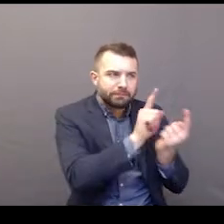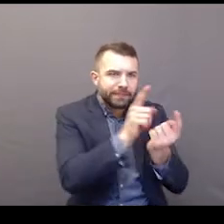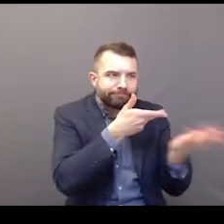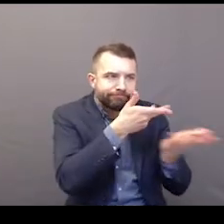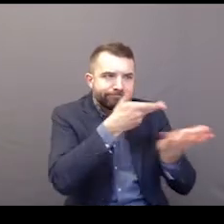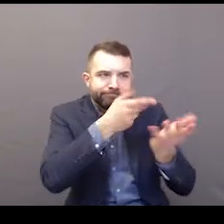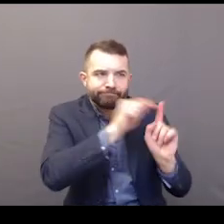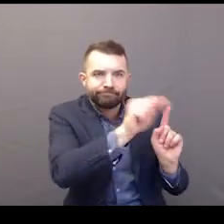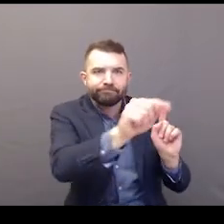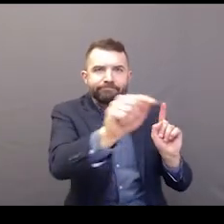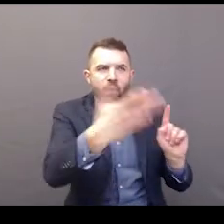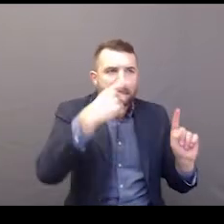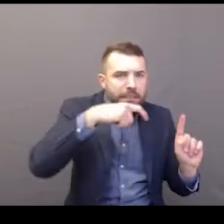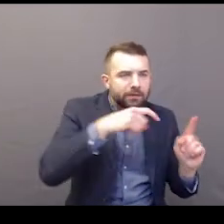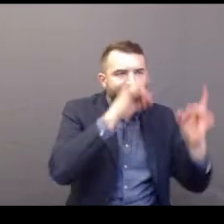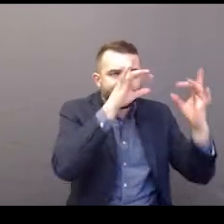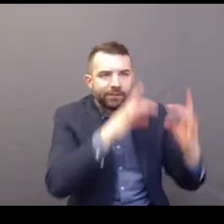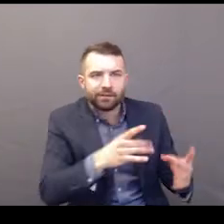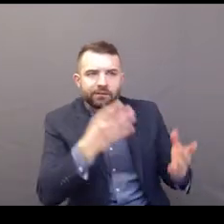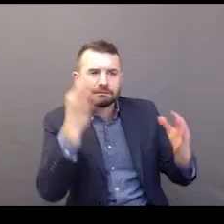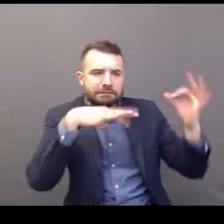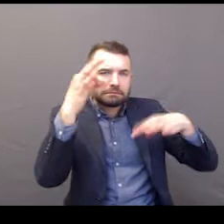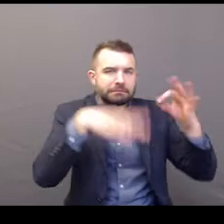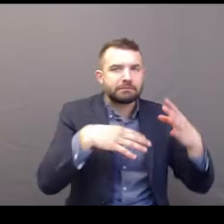Now, our preliminary design and engineering work is almost complete